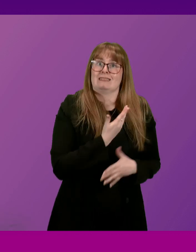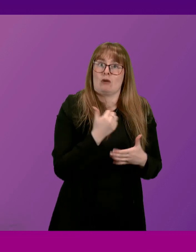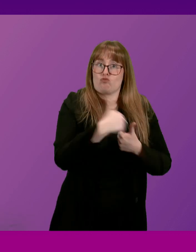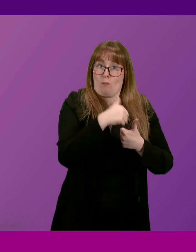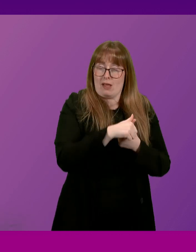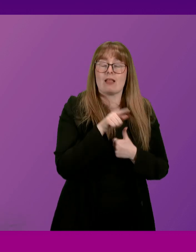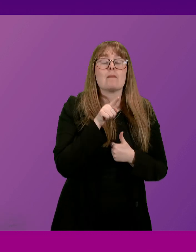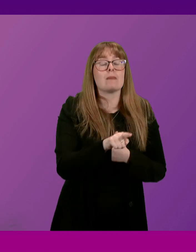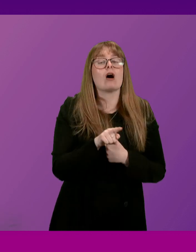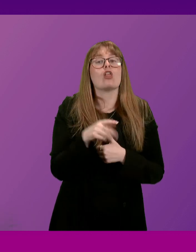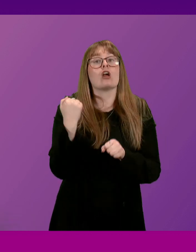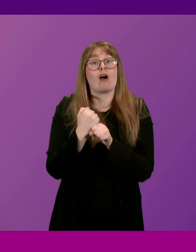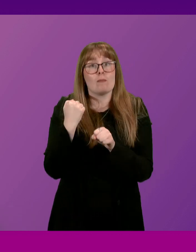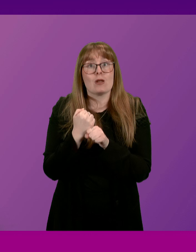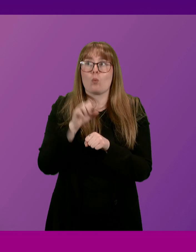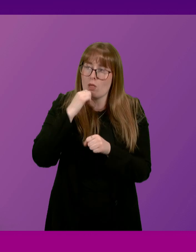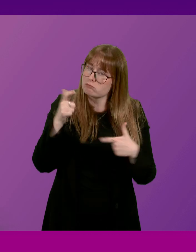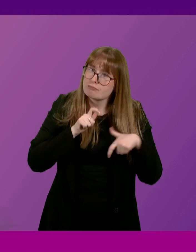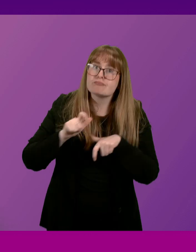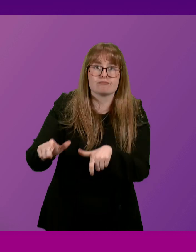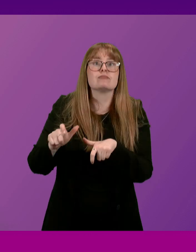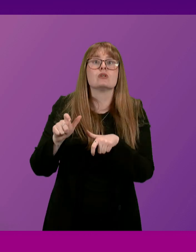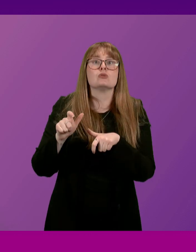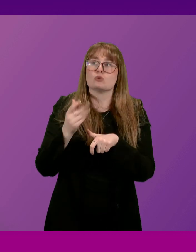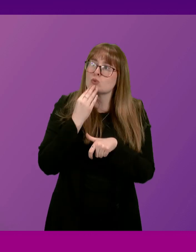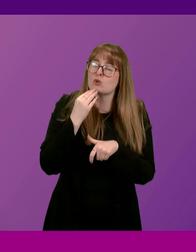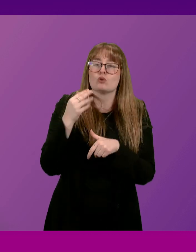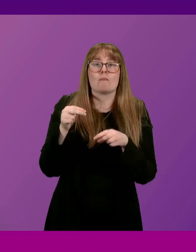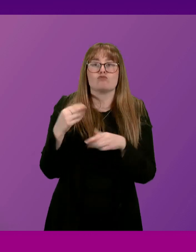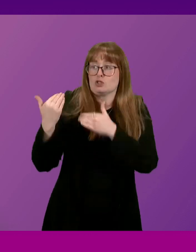Government and NatureScot will continue to promote responsible dog ownership across